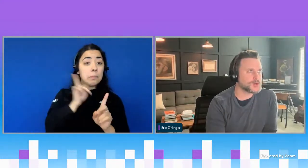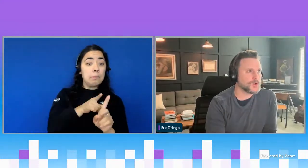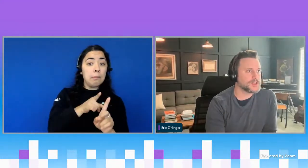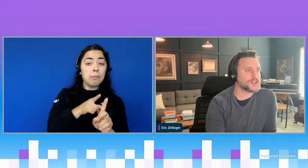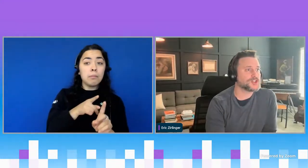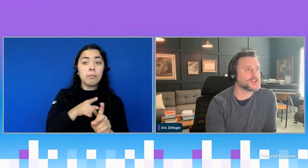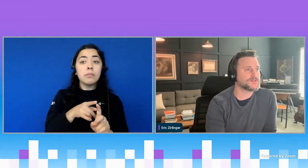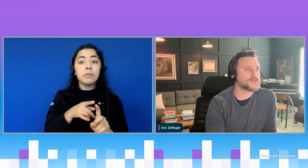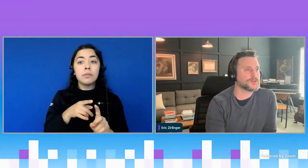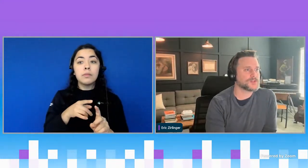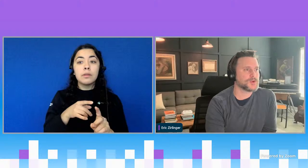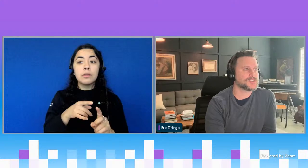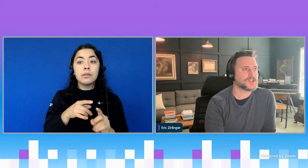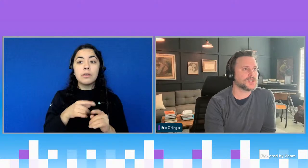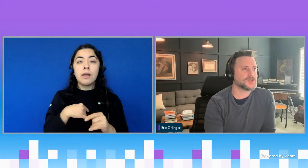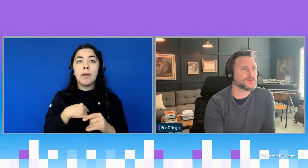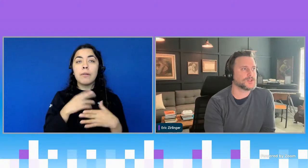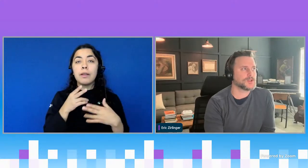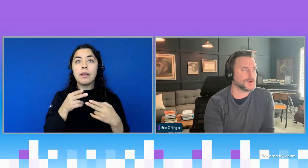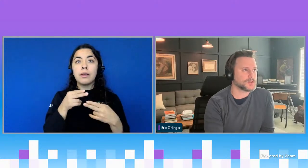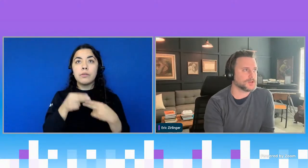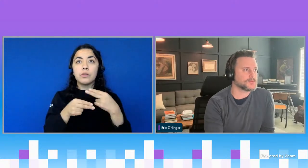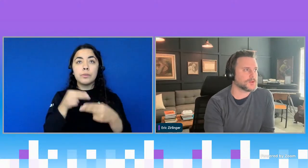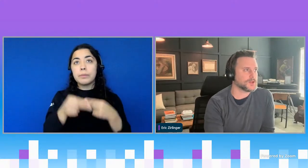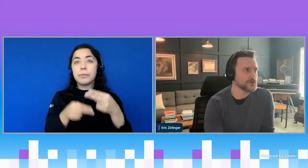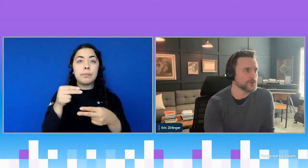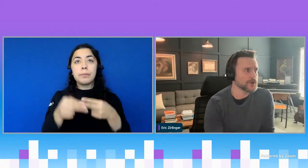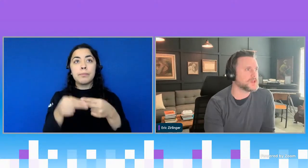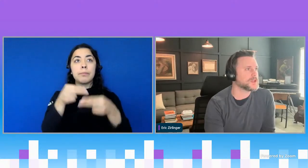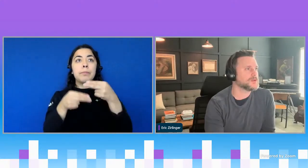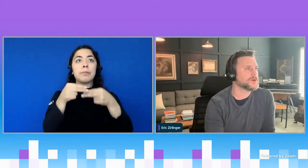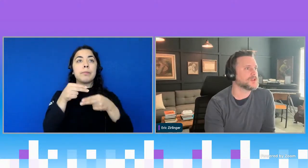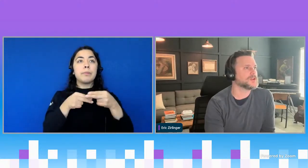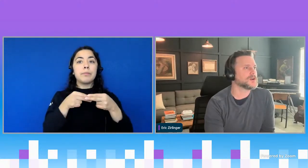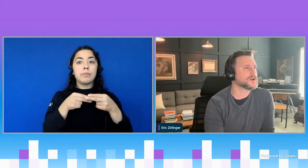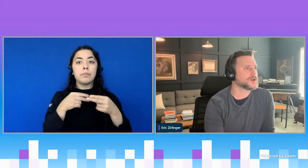going to kind of move us through. Please ignore as I shift through this presentation really quickly. I don't want to